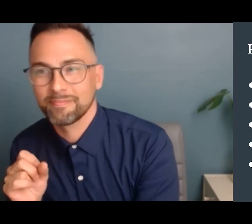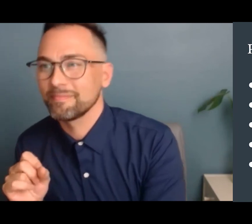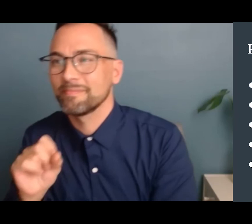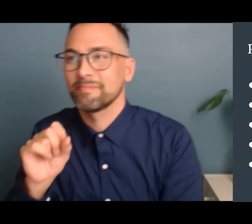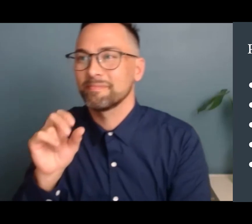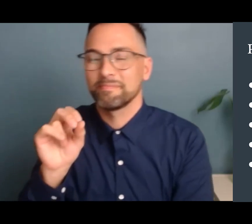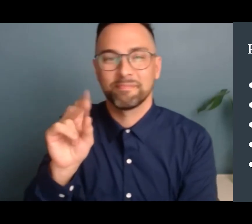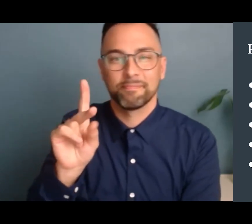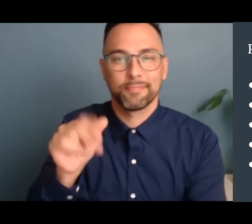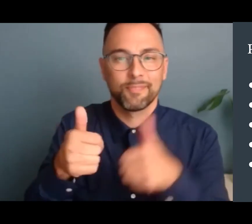Great.